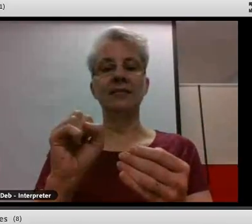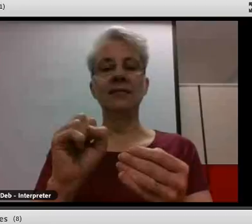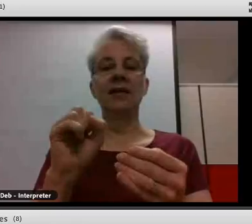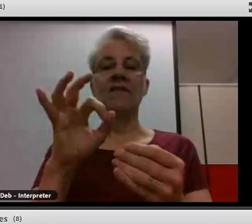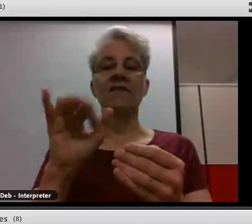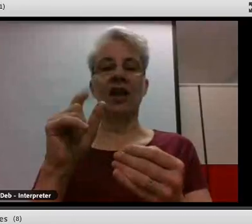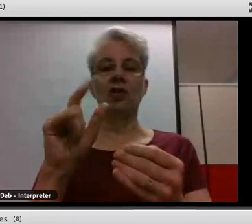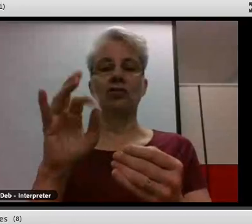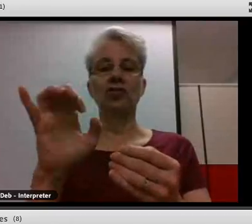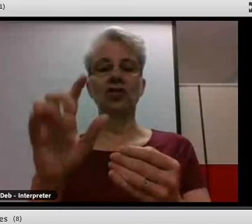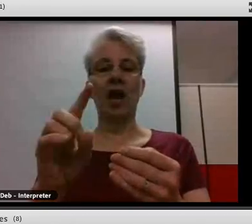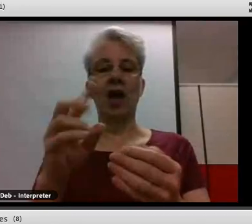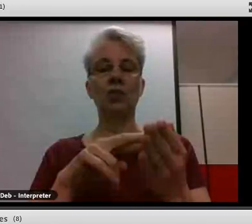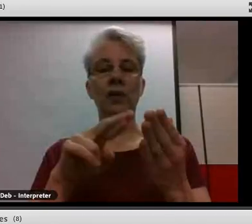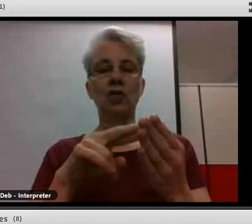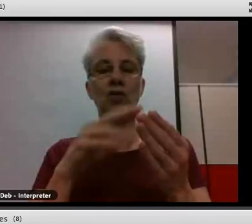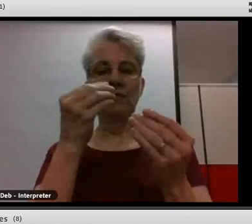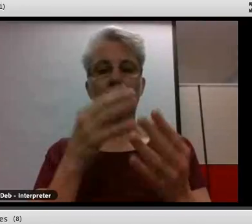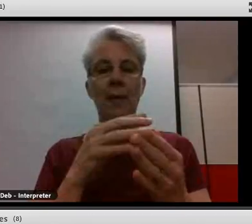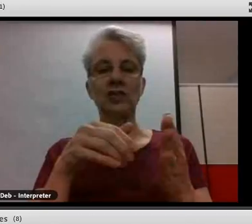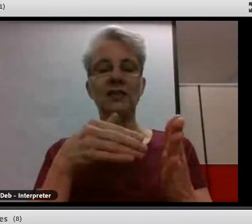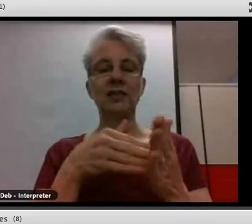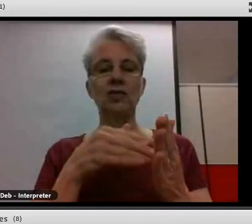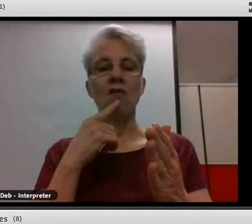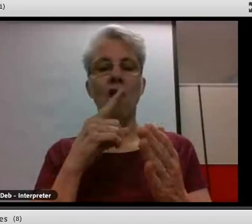Dr. Rollins is the chief of information services